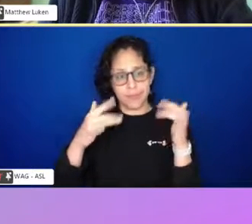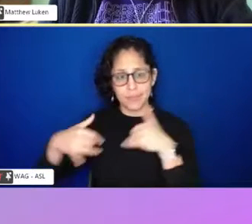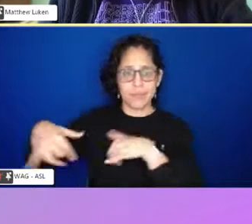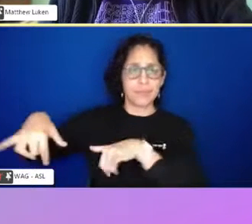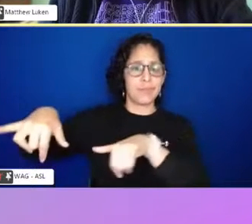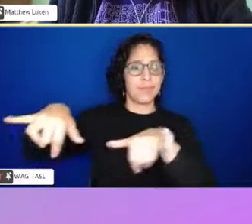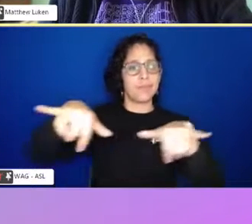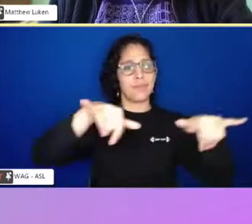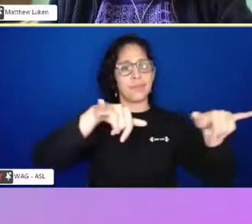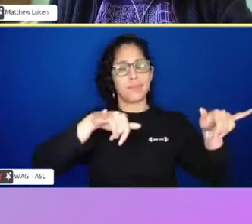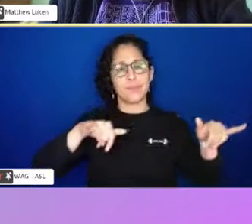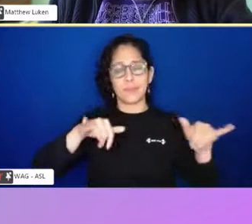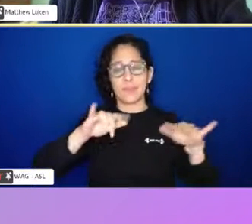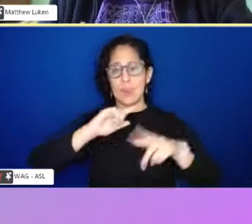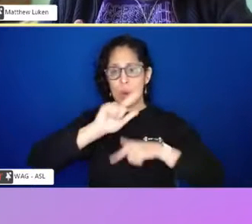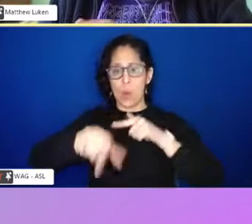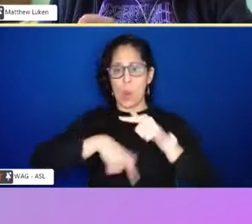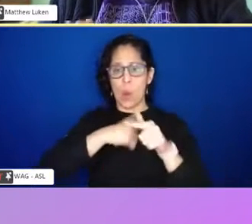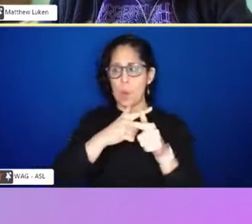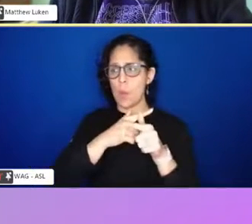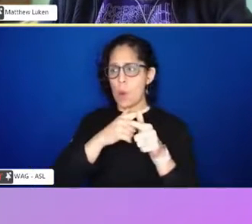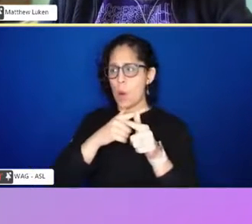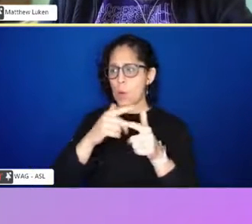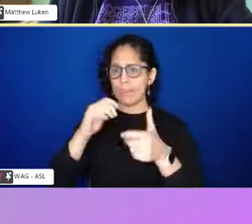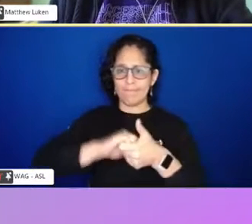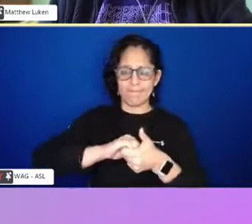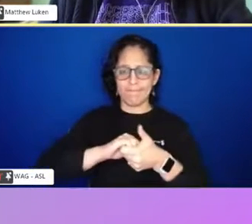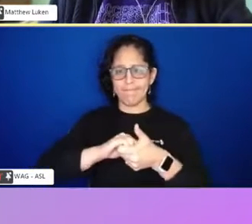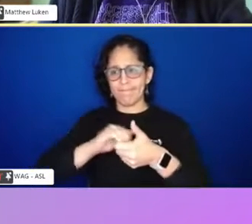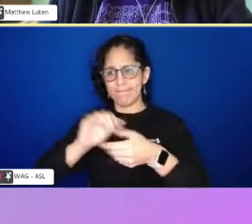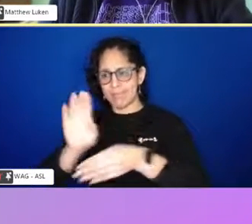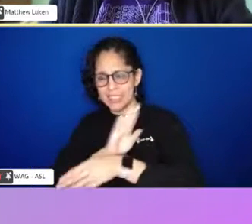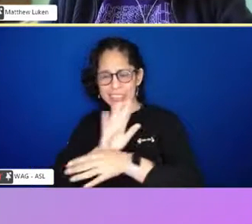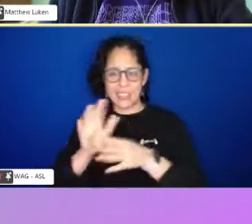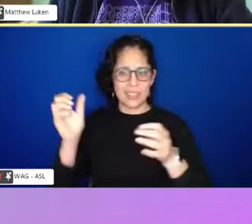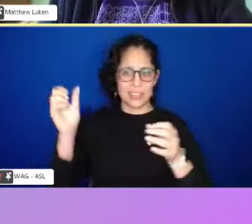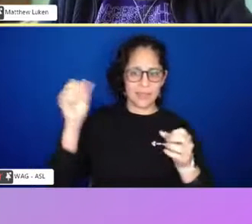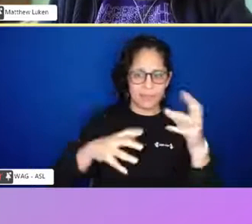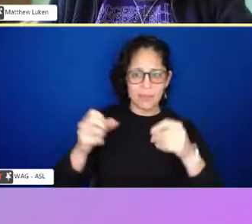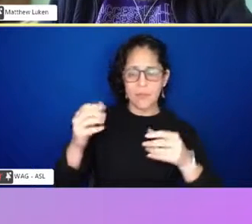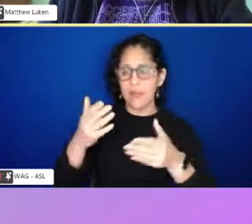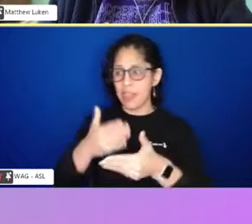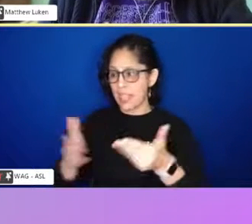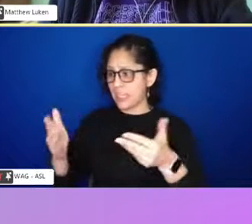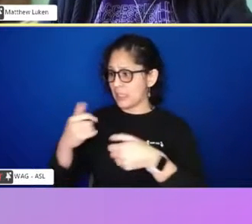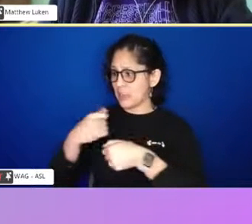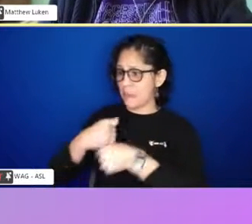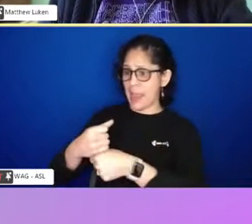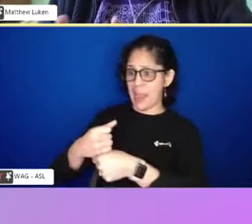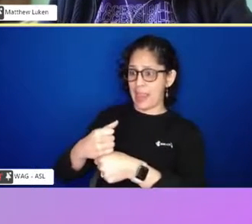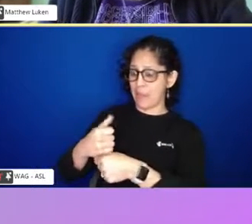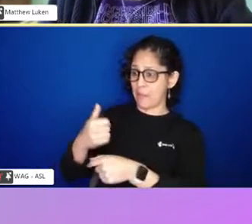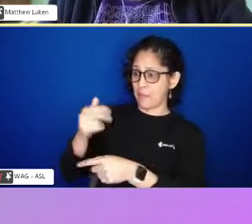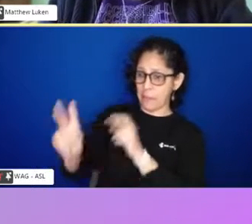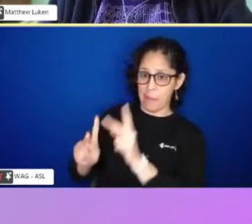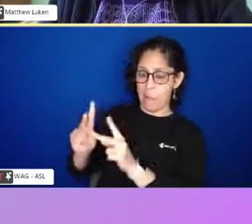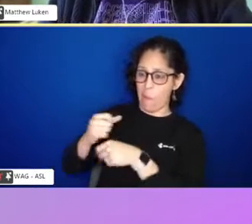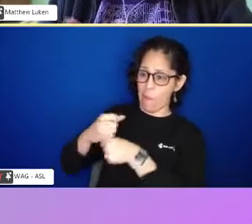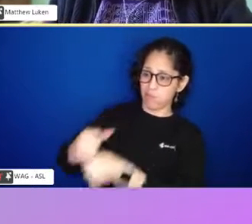century. And, with that brought standardization and globalization, it brought a huge patent shift we moved